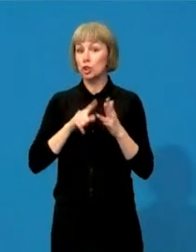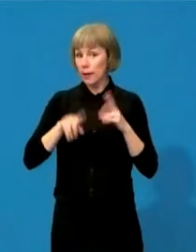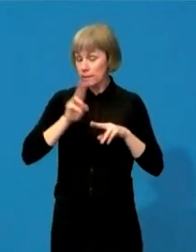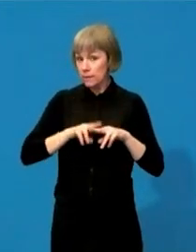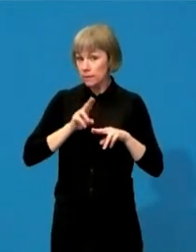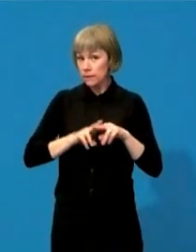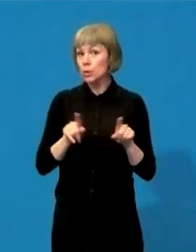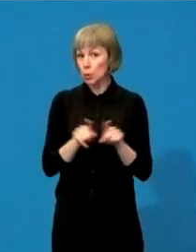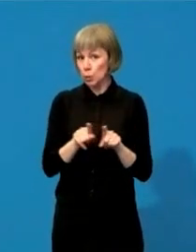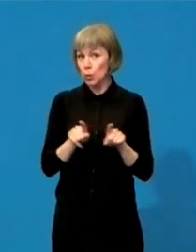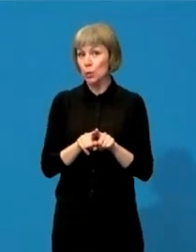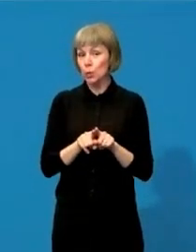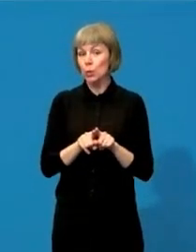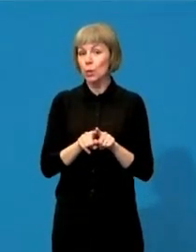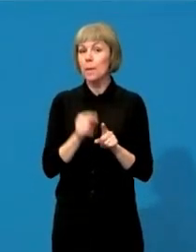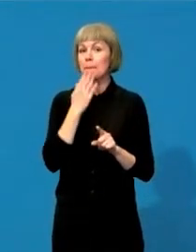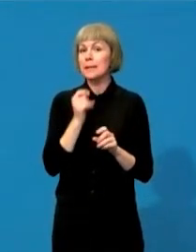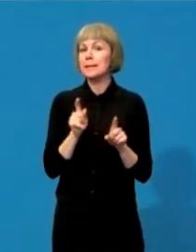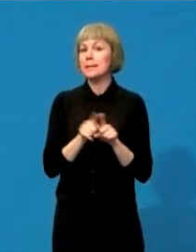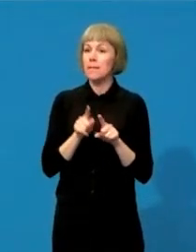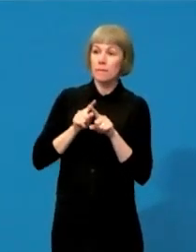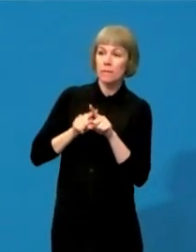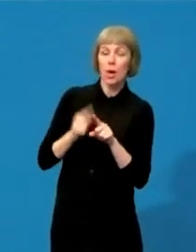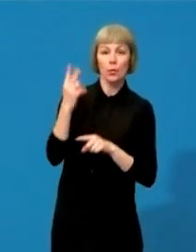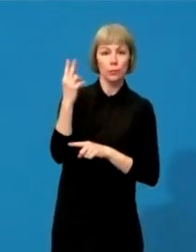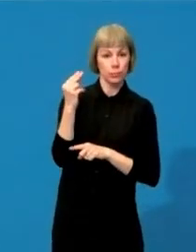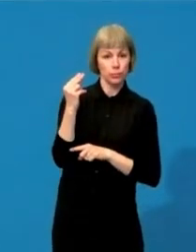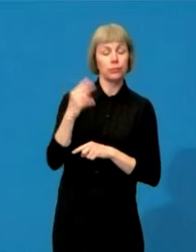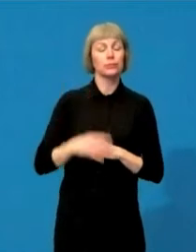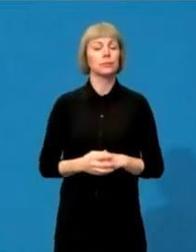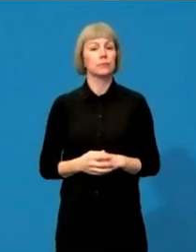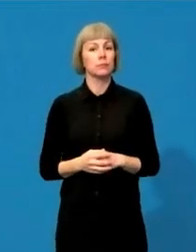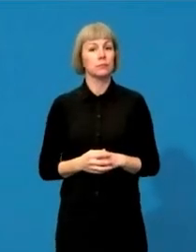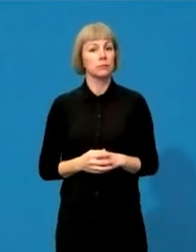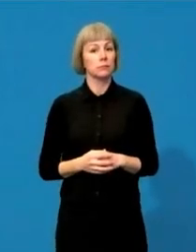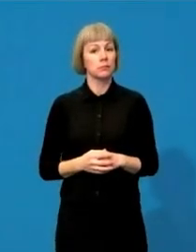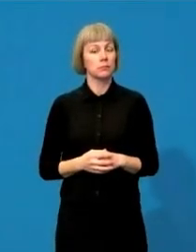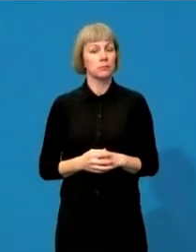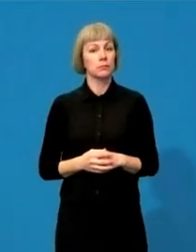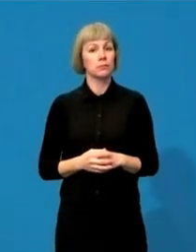My associate will then administer the affirmation to you, and, if